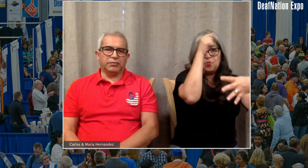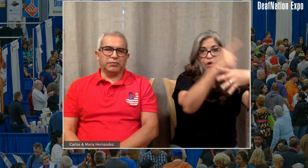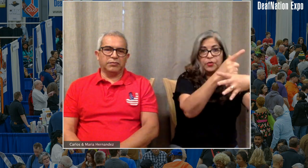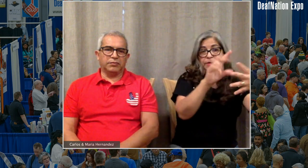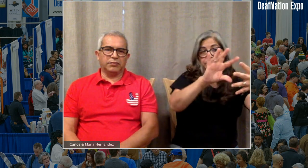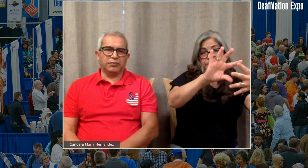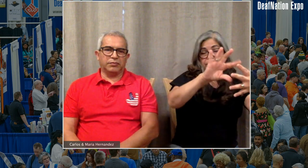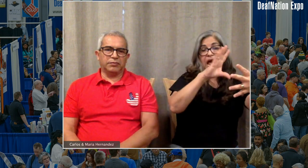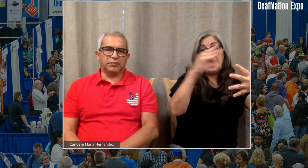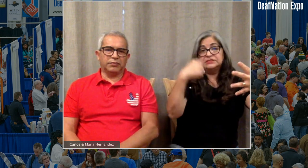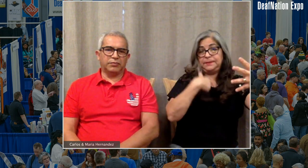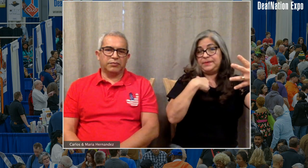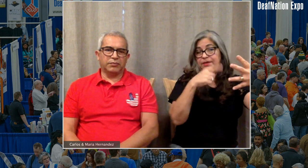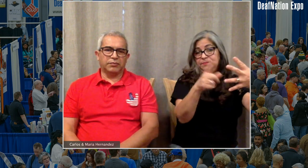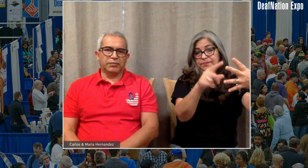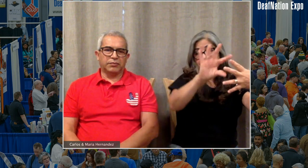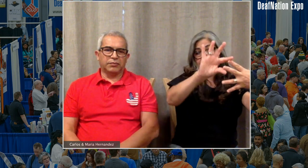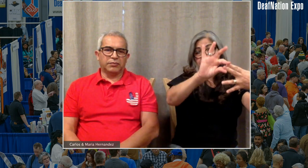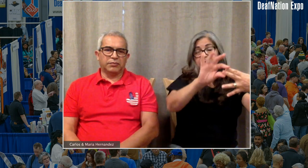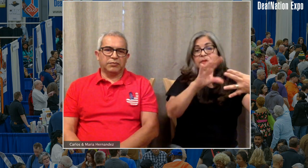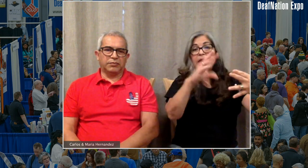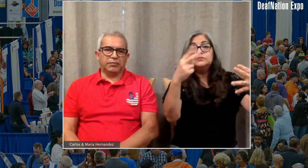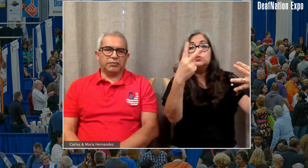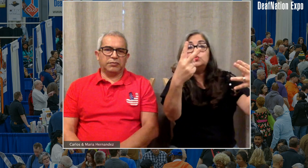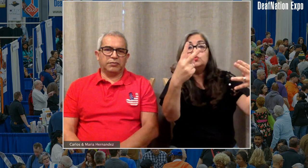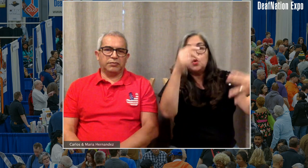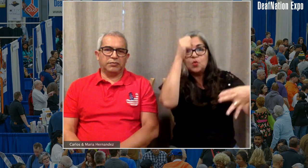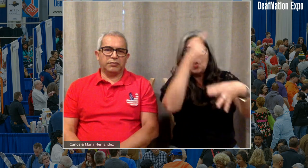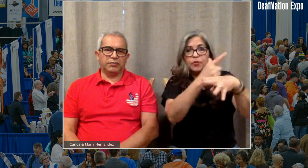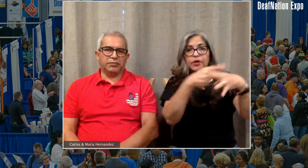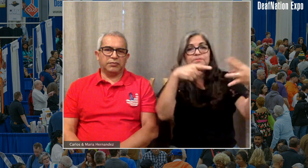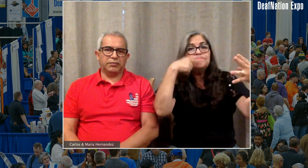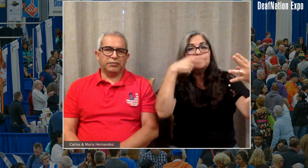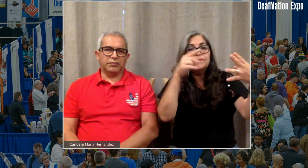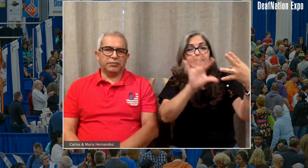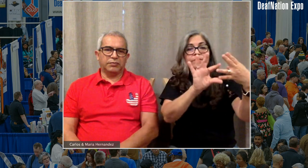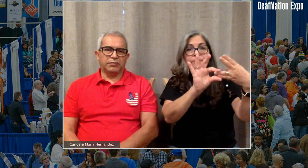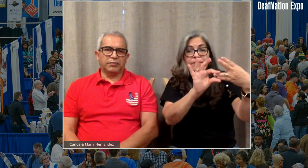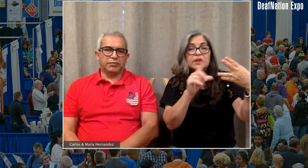My brother and I, and two hearing brothers.